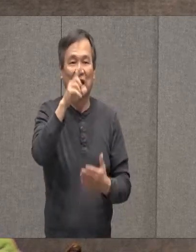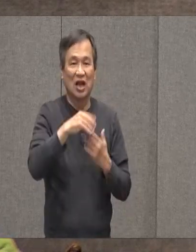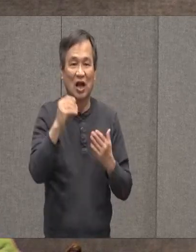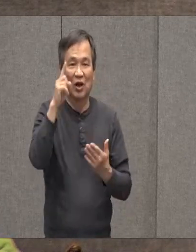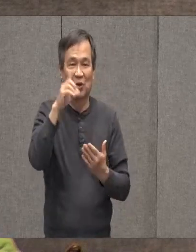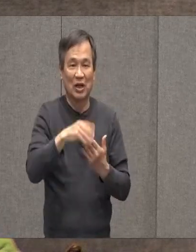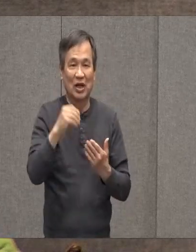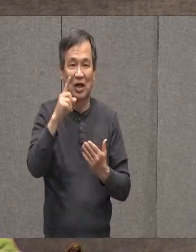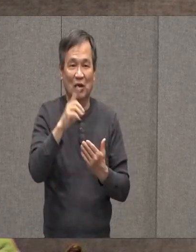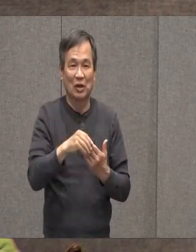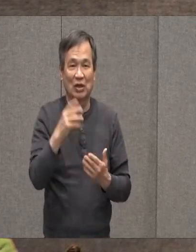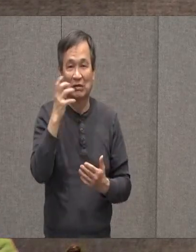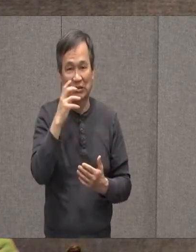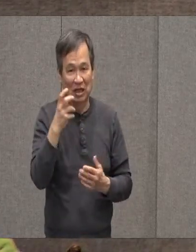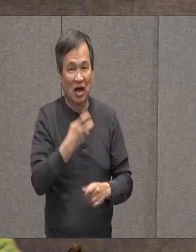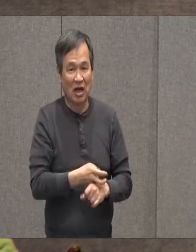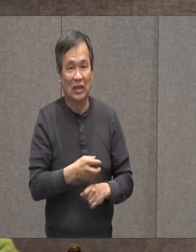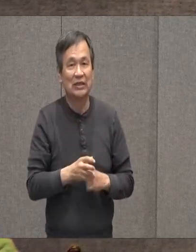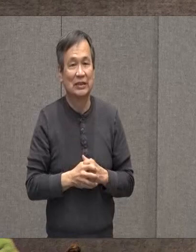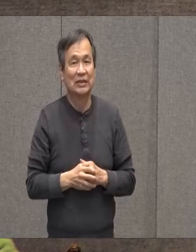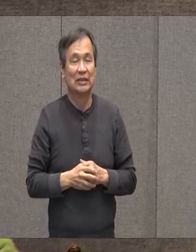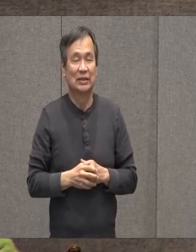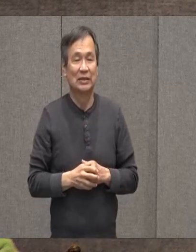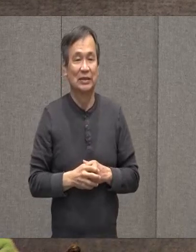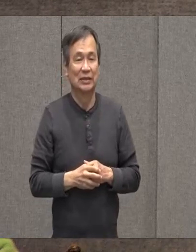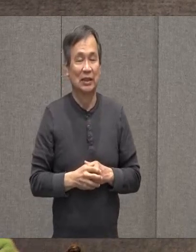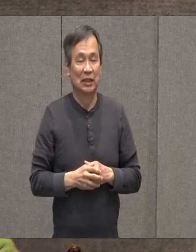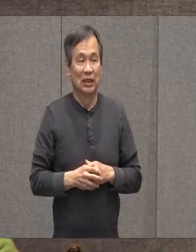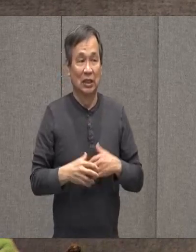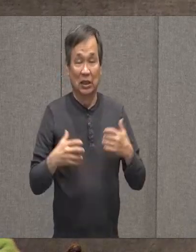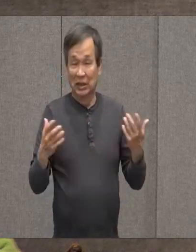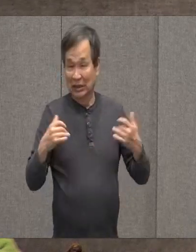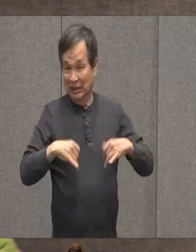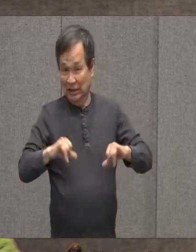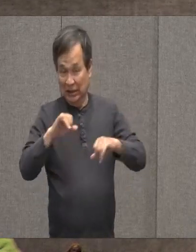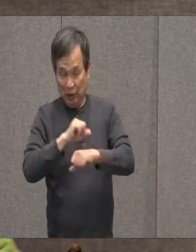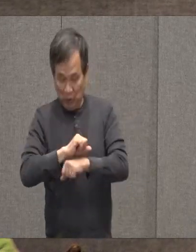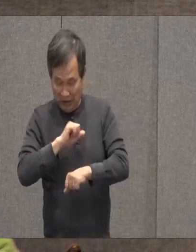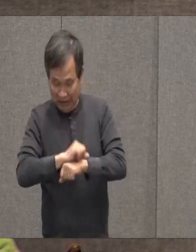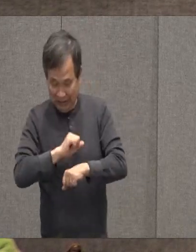Probably a check would be best. And we're still working away.